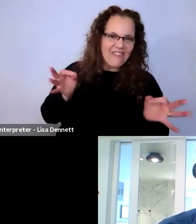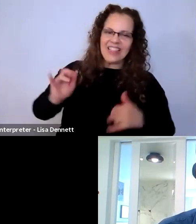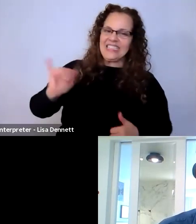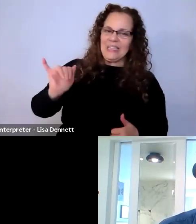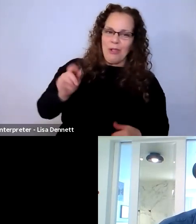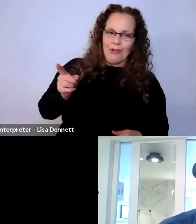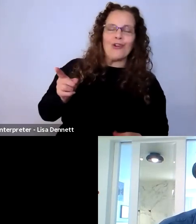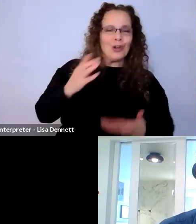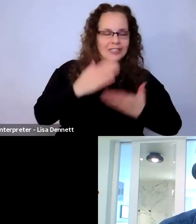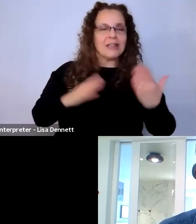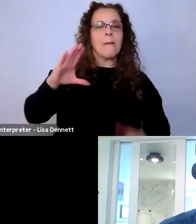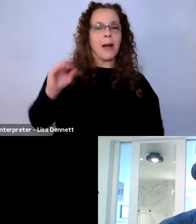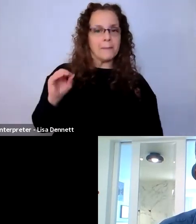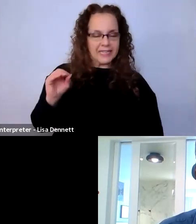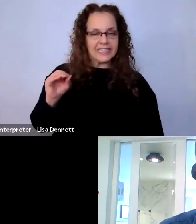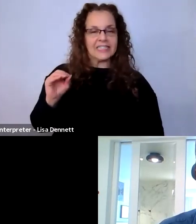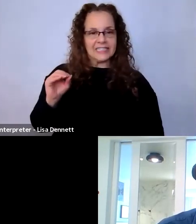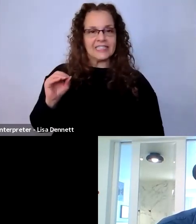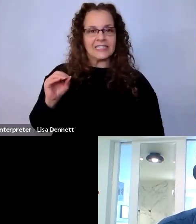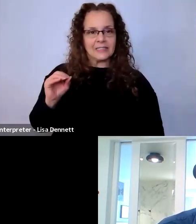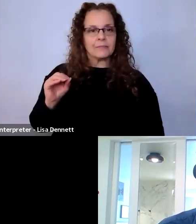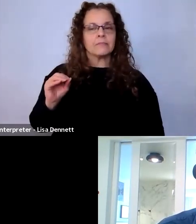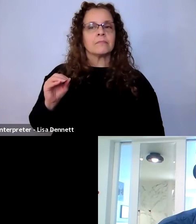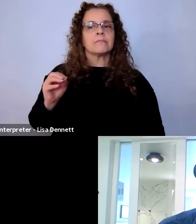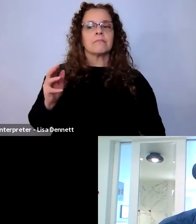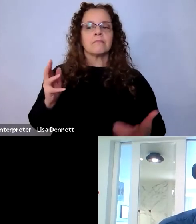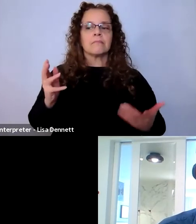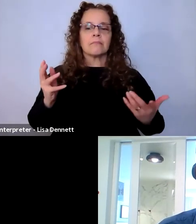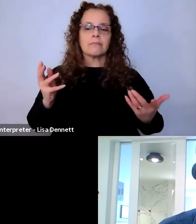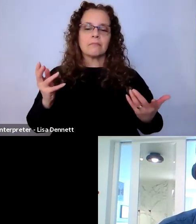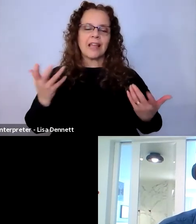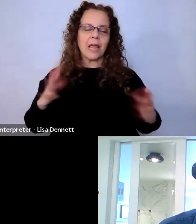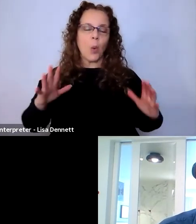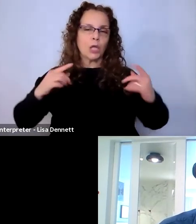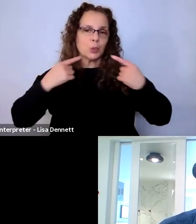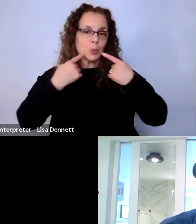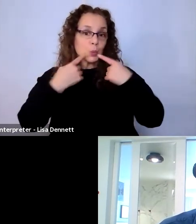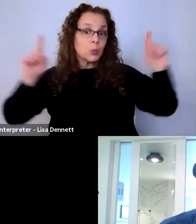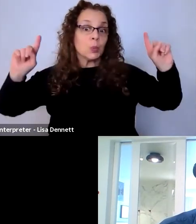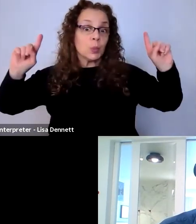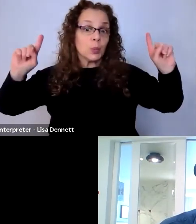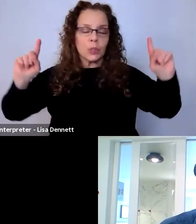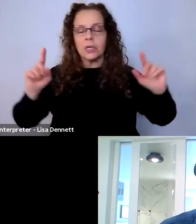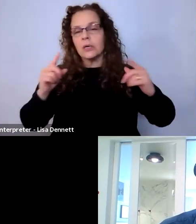companies that want to remain. They want to remain quiet, but they want and let us know that they're